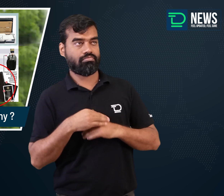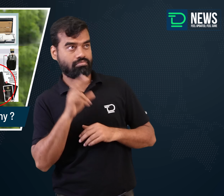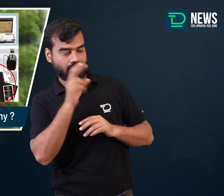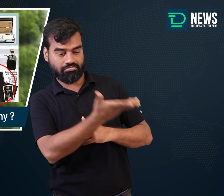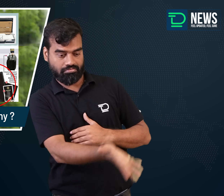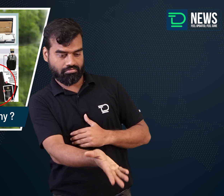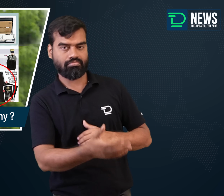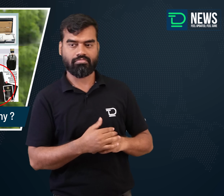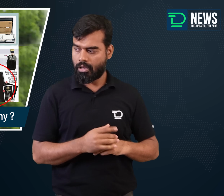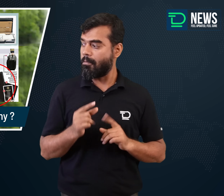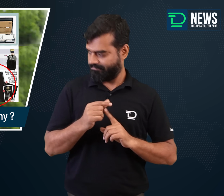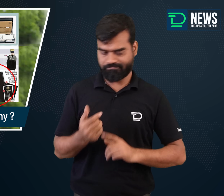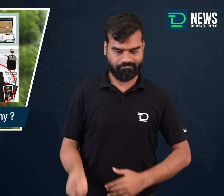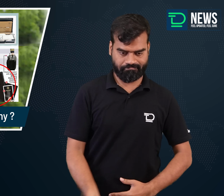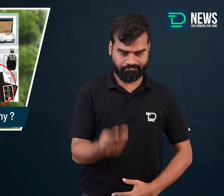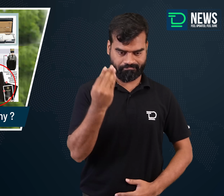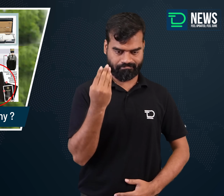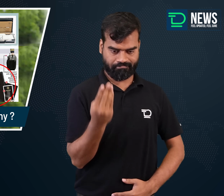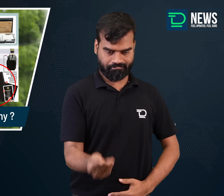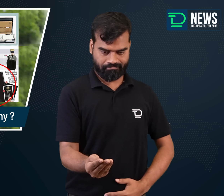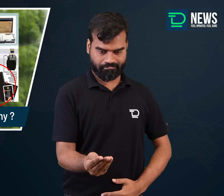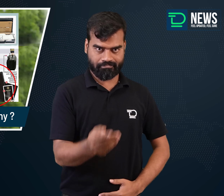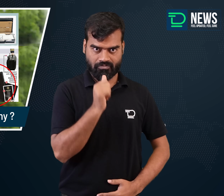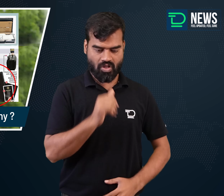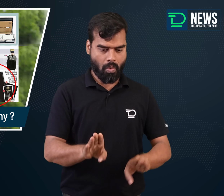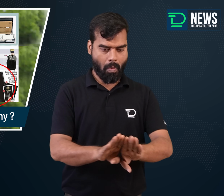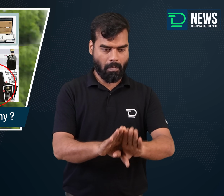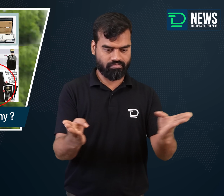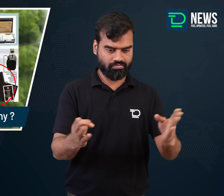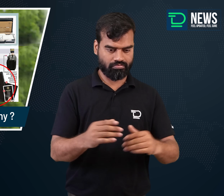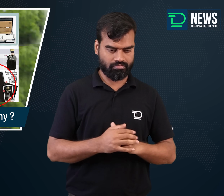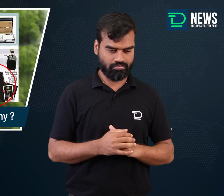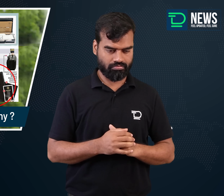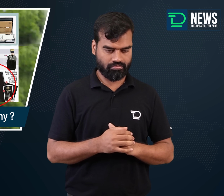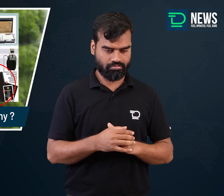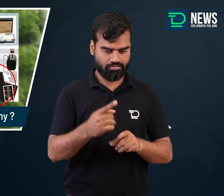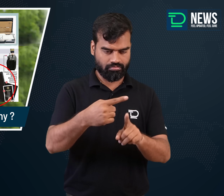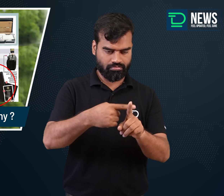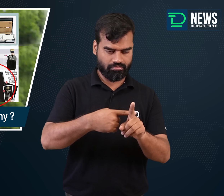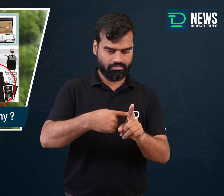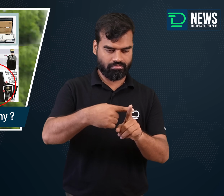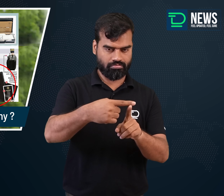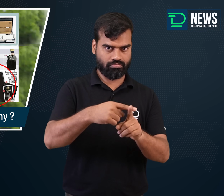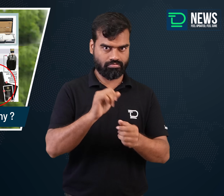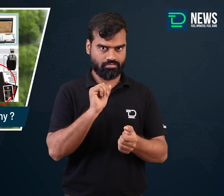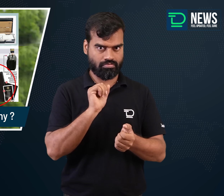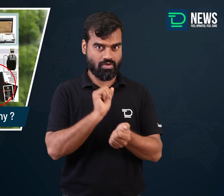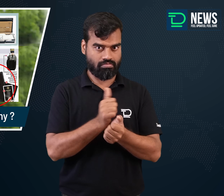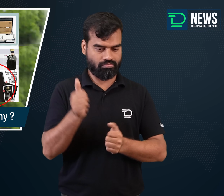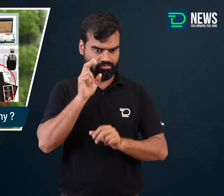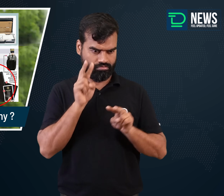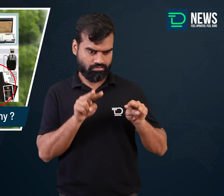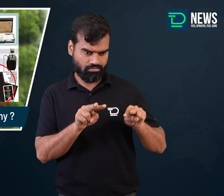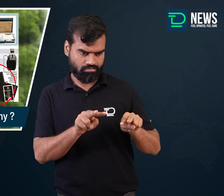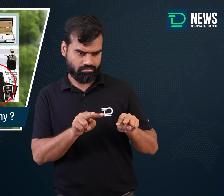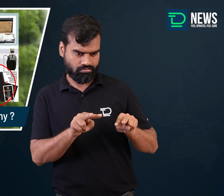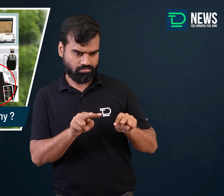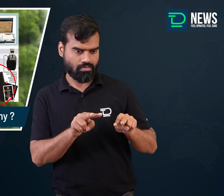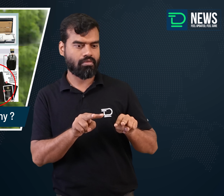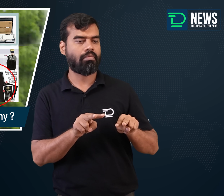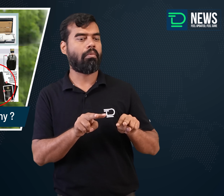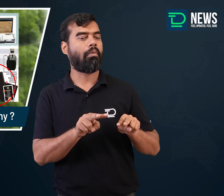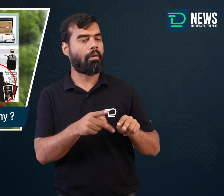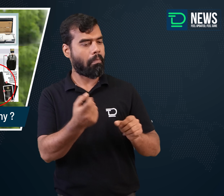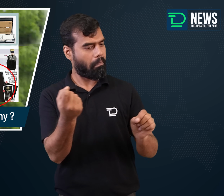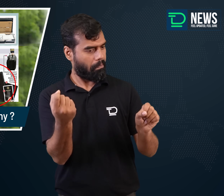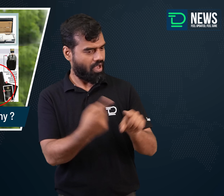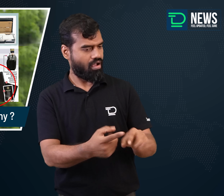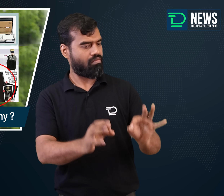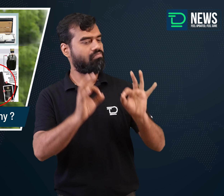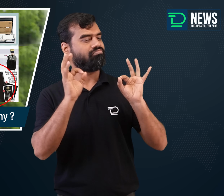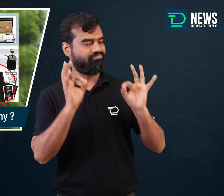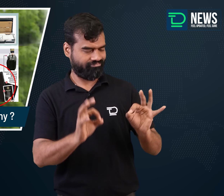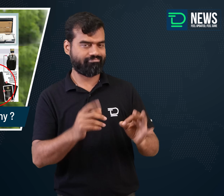the secret card inside the case with the president card in his hand.